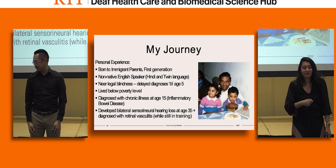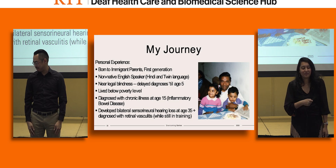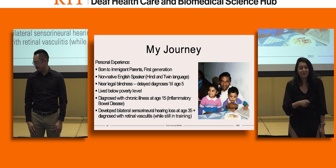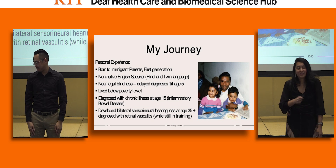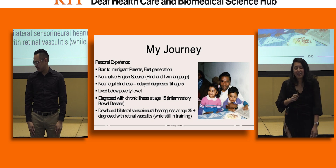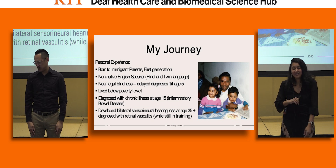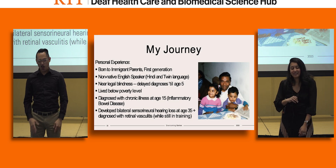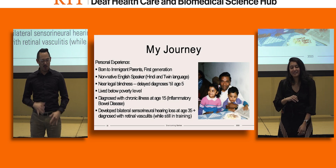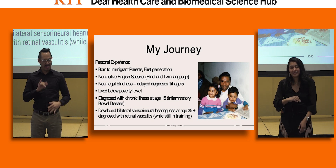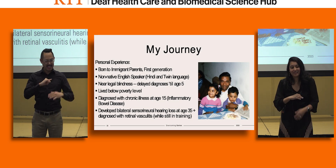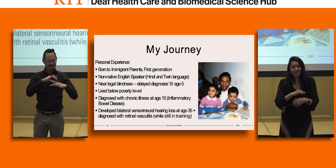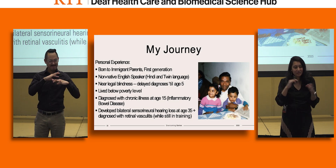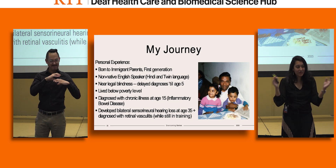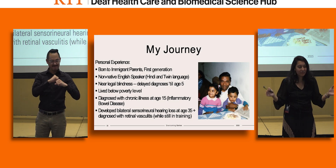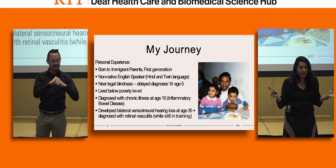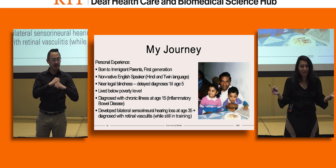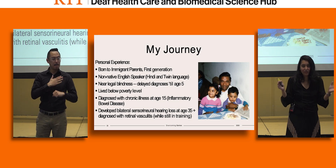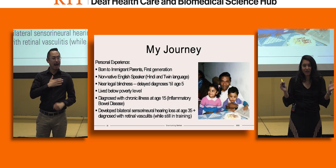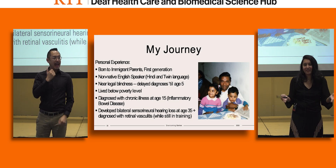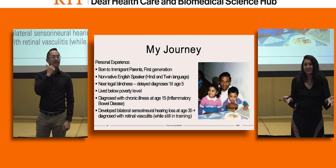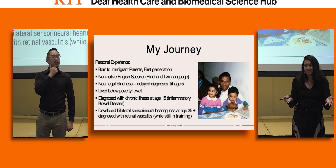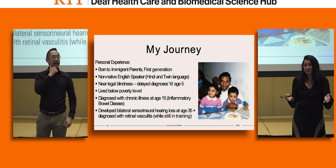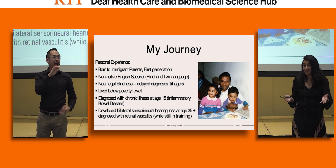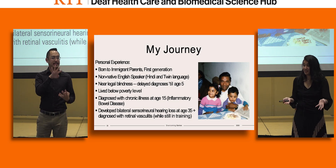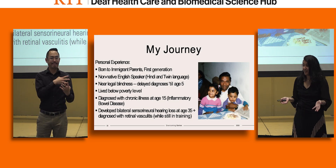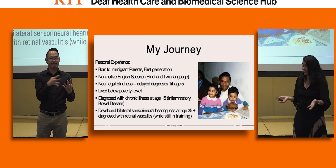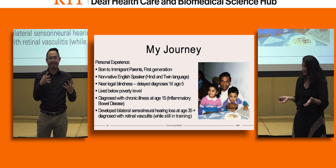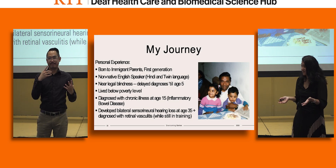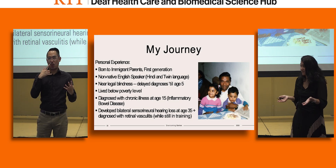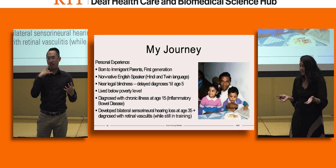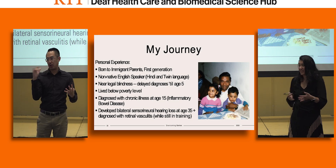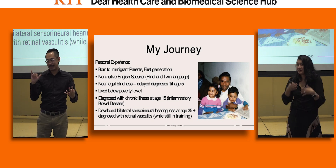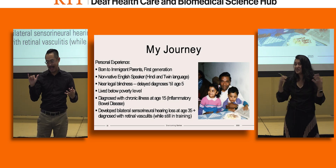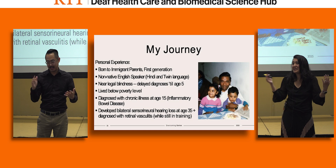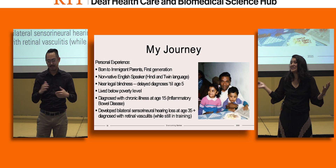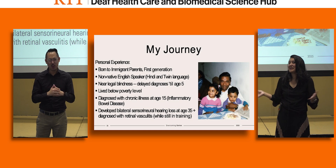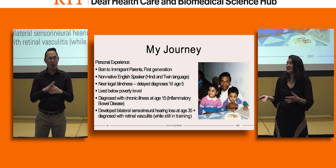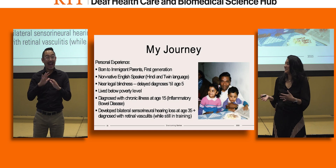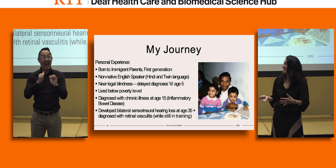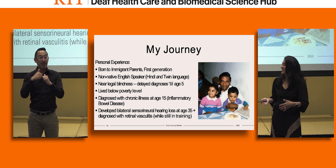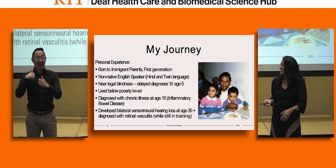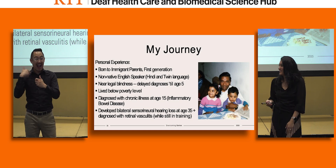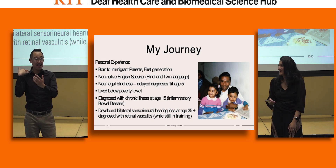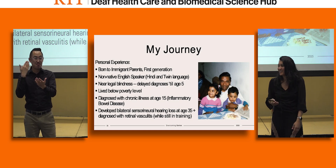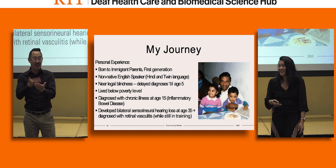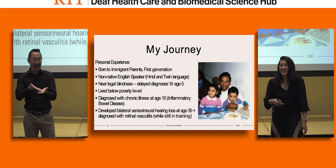So, that is a little bit about what I do day to day. How did I get here?